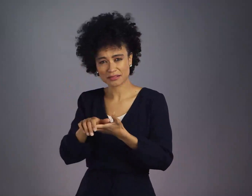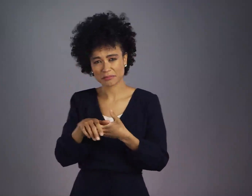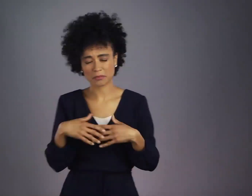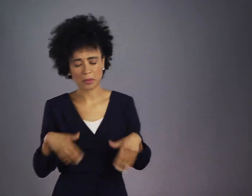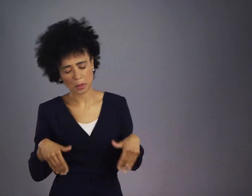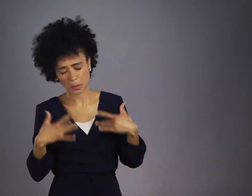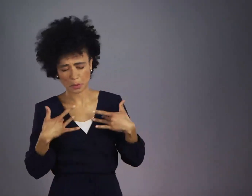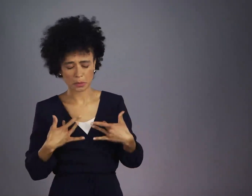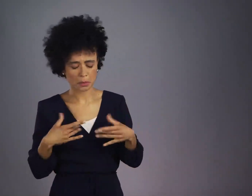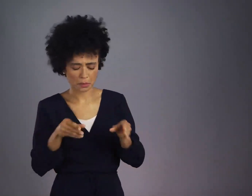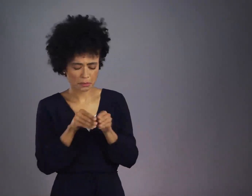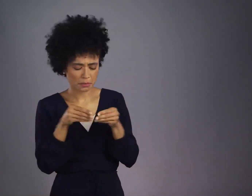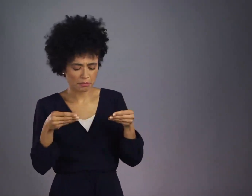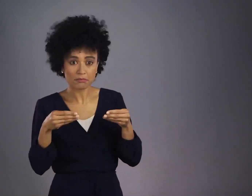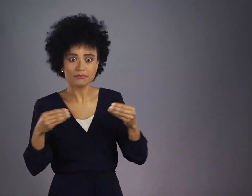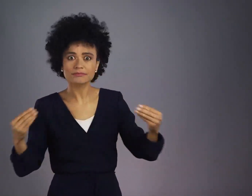His reaction may be one of enthusiasm.